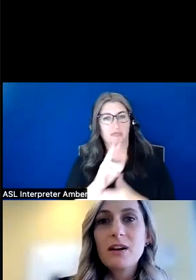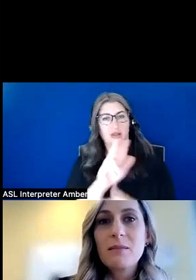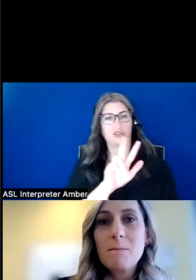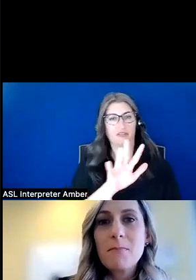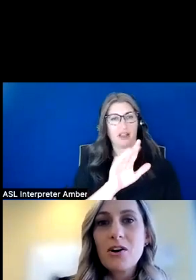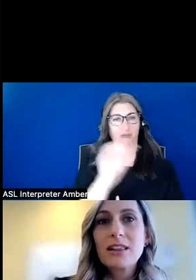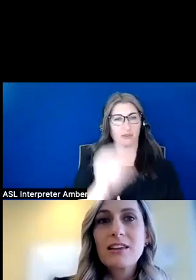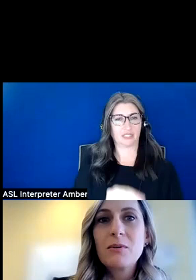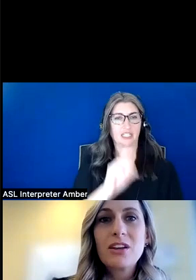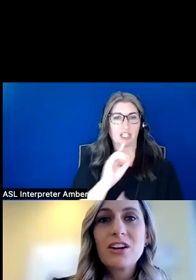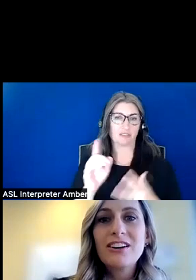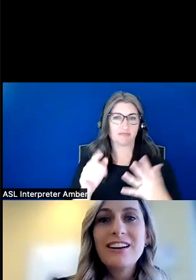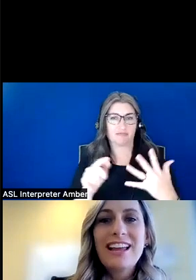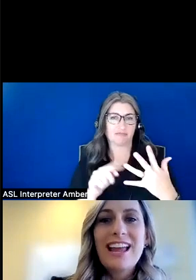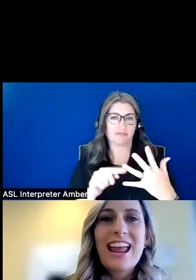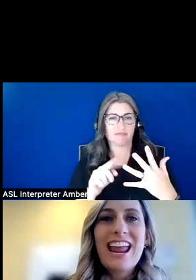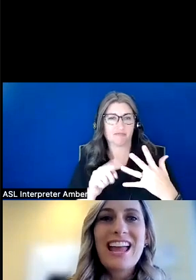in moderately familiar.